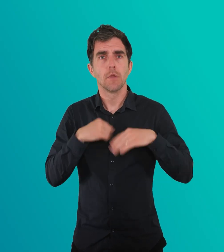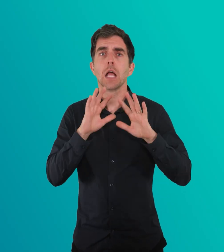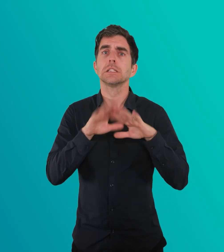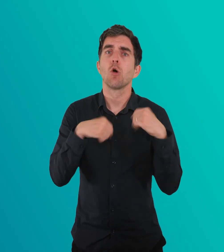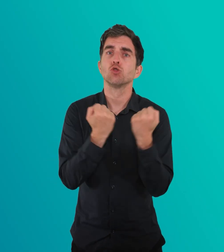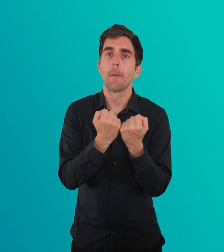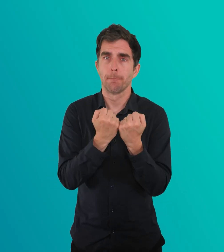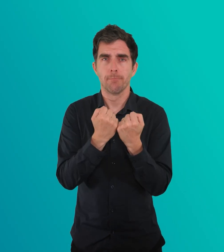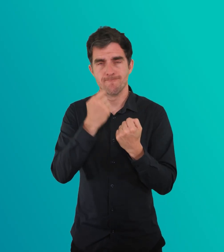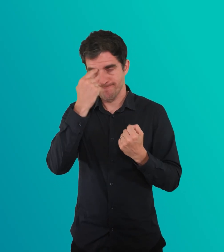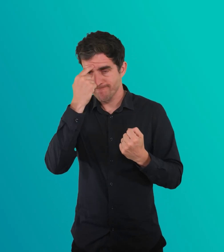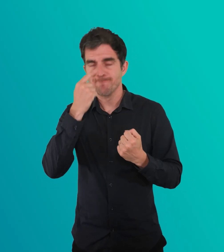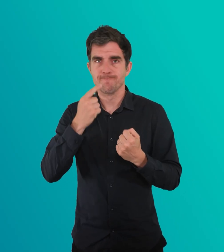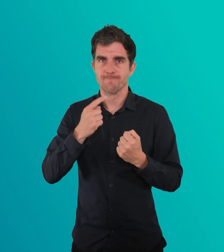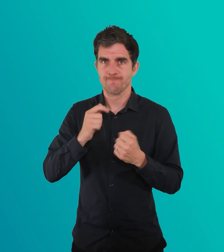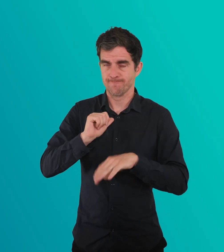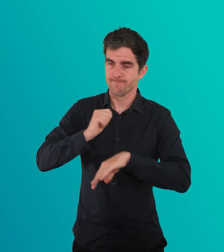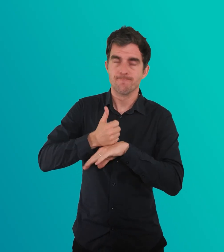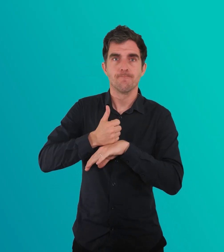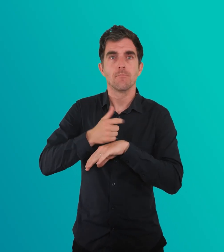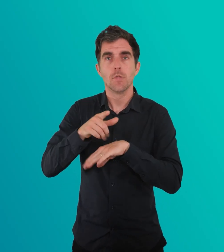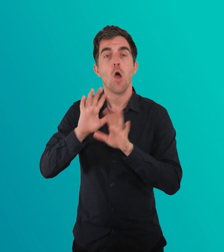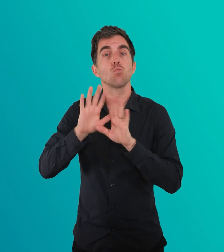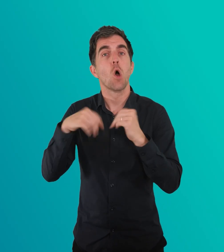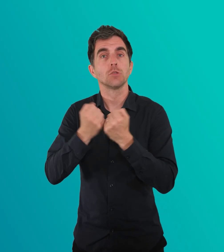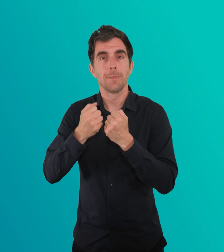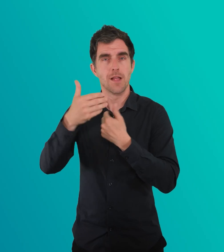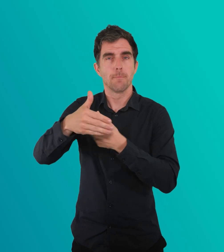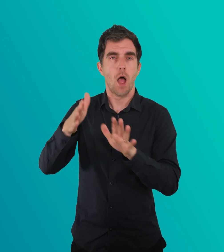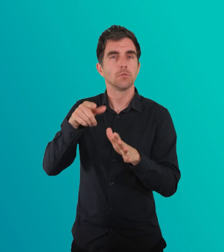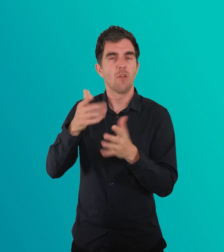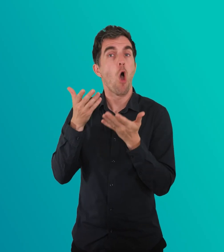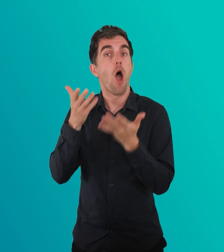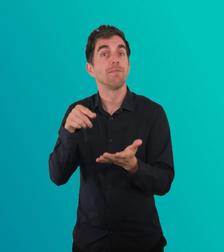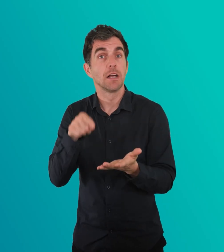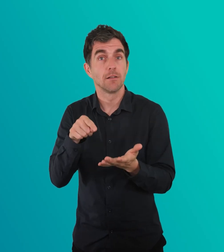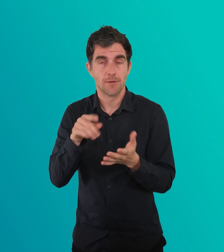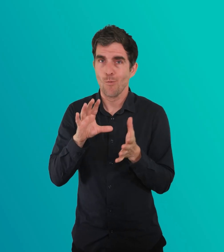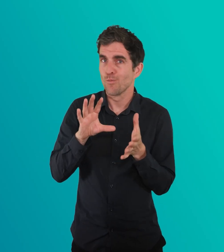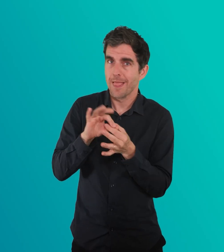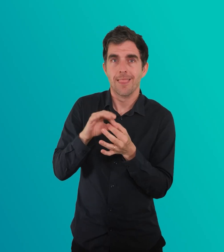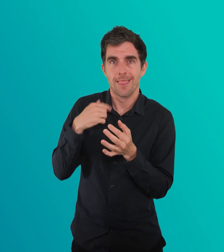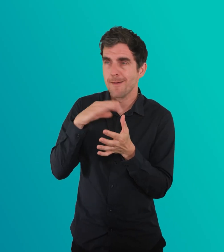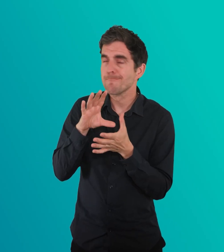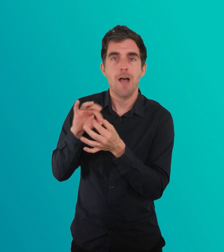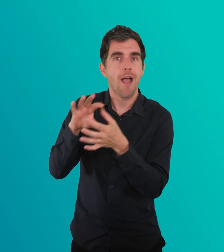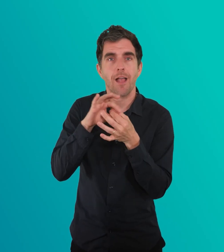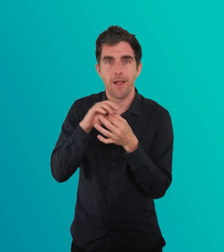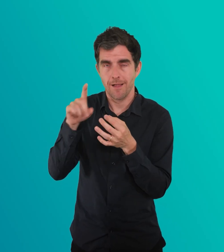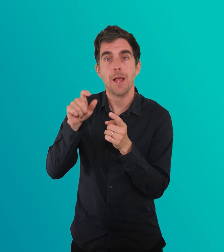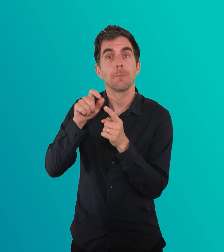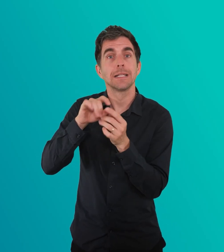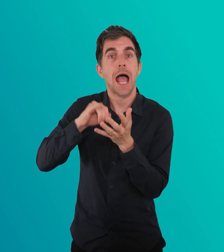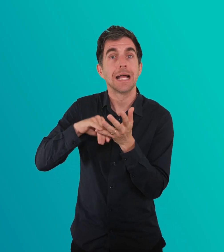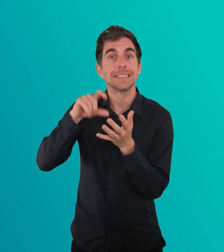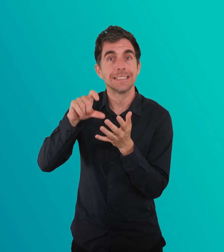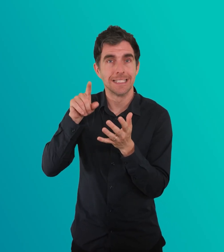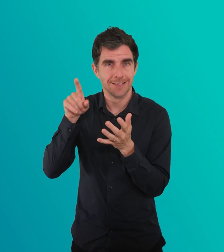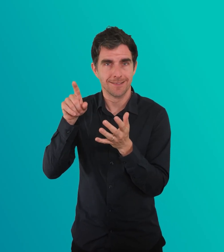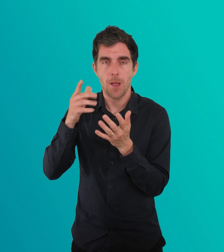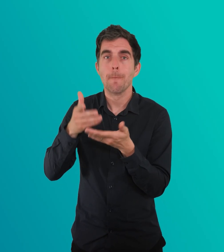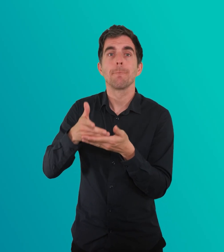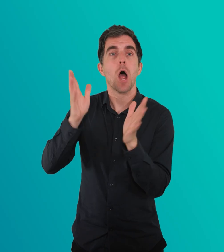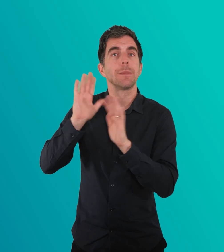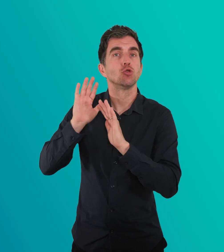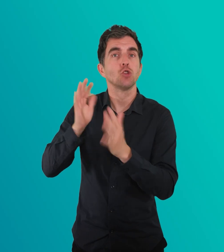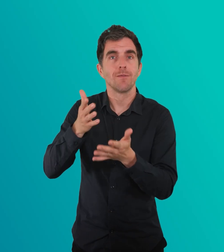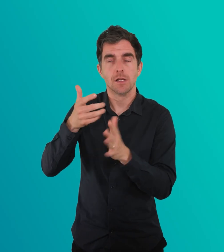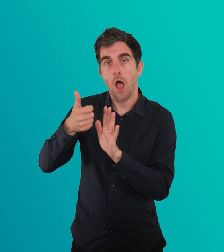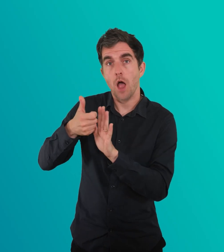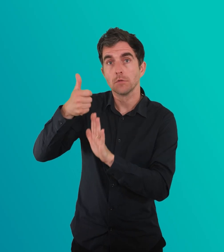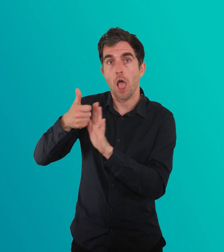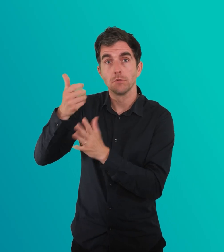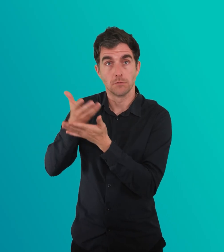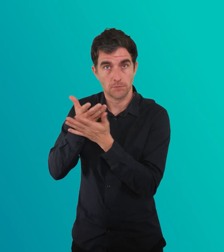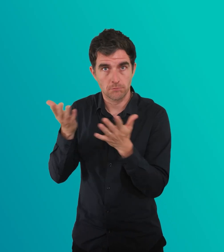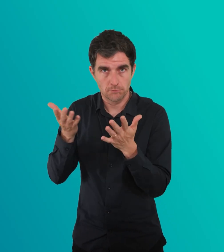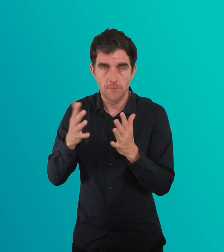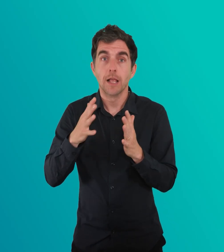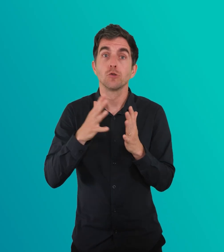The steering group has designed the Workshop in a Box offer, together with our partners The PSC (The Public Service Consultants).